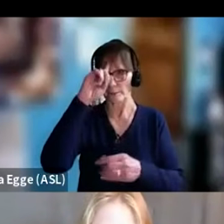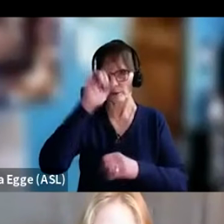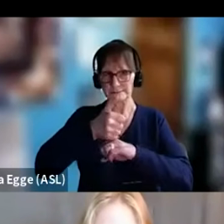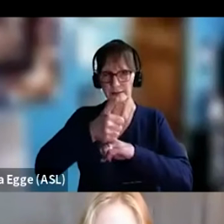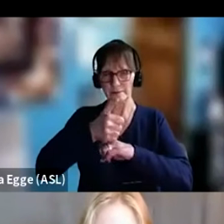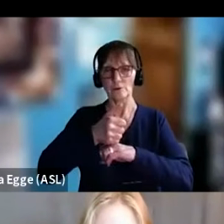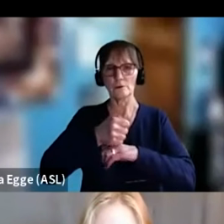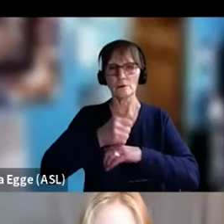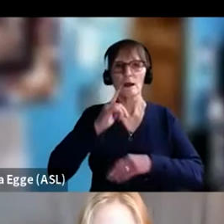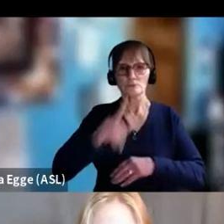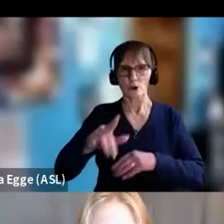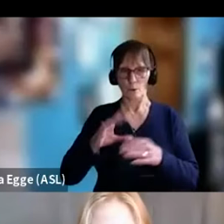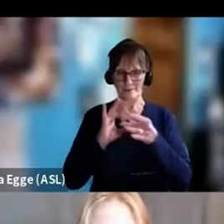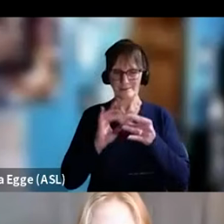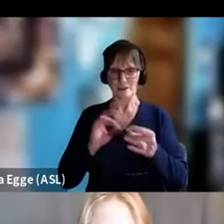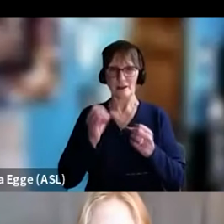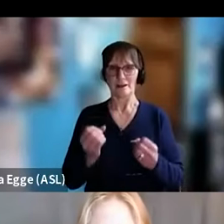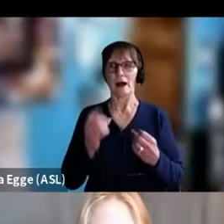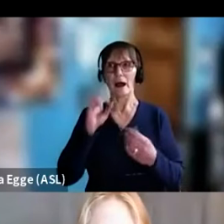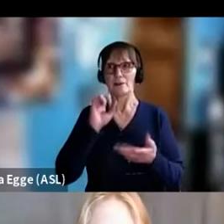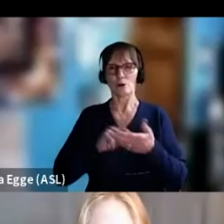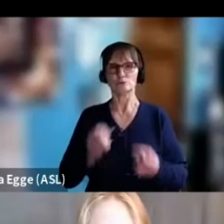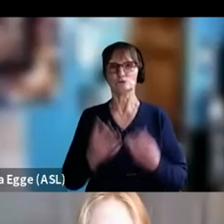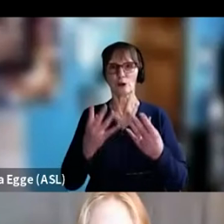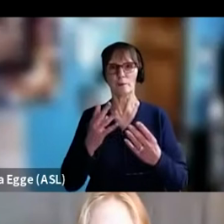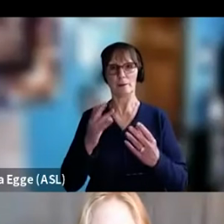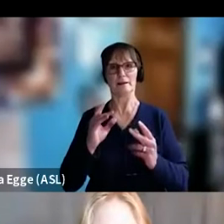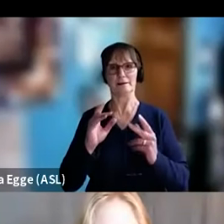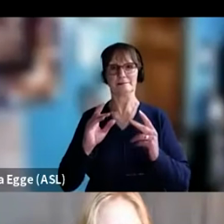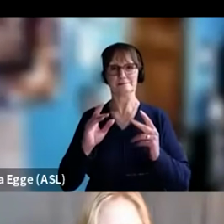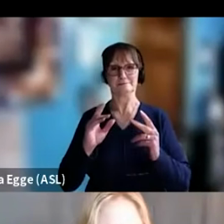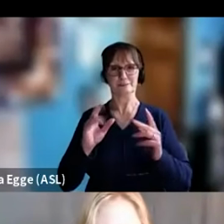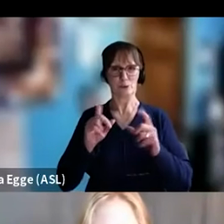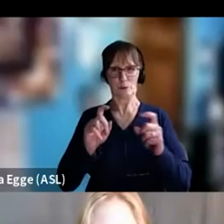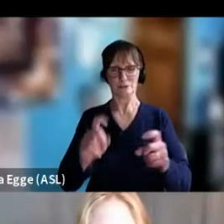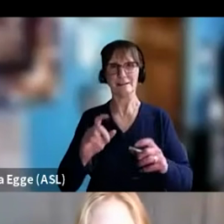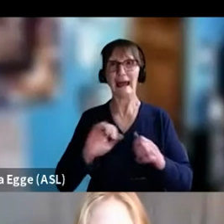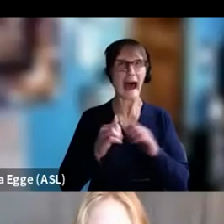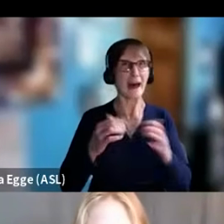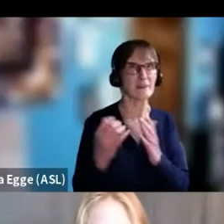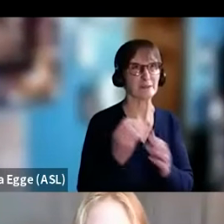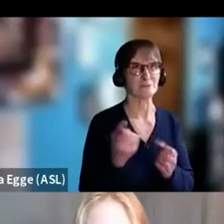In the chat, I saw so many questions on how do I get them to do this and I'm like, "Stop. I need you to reset."